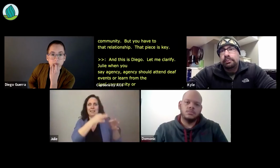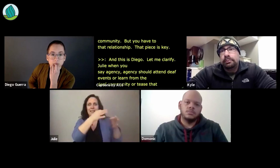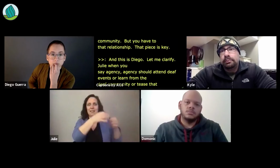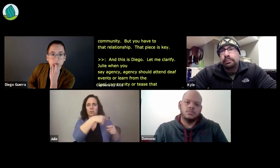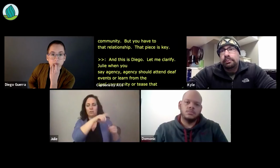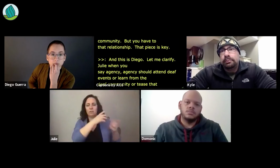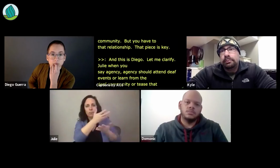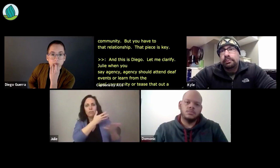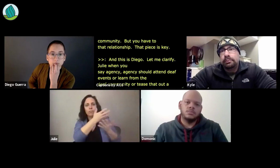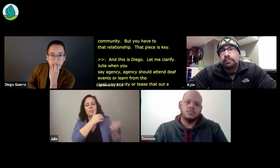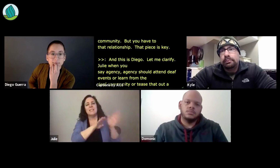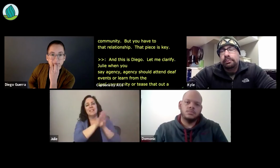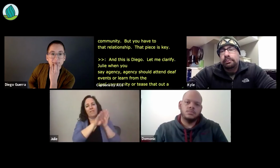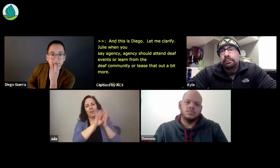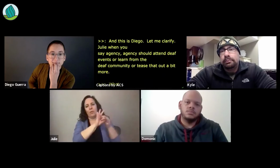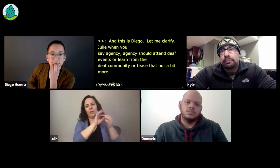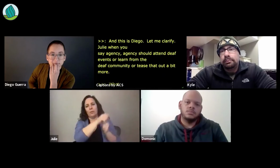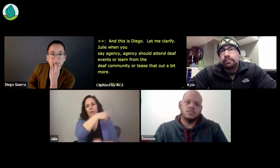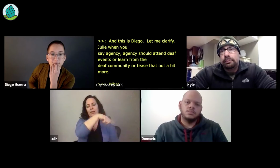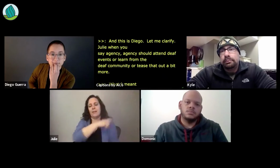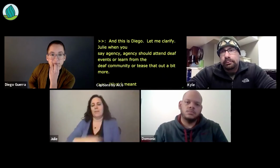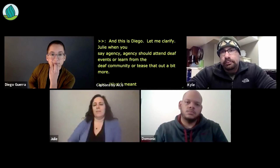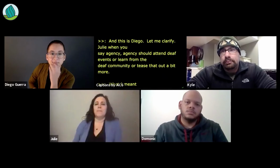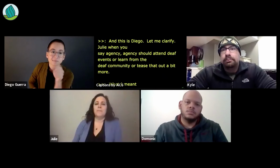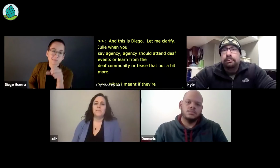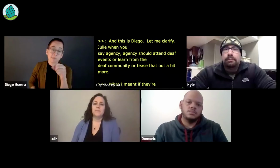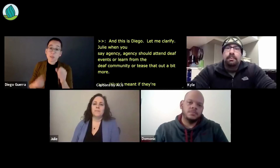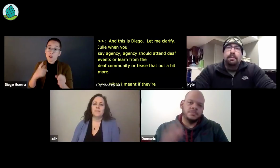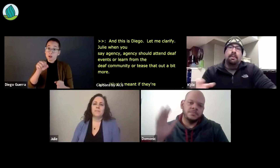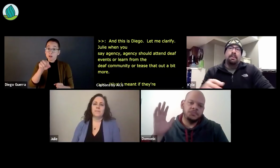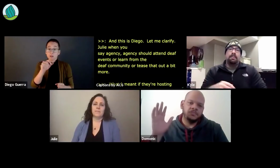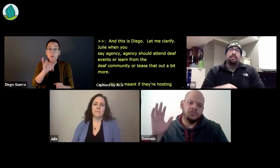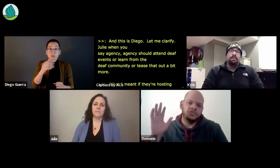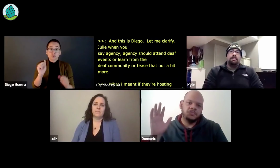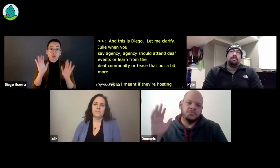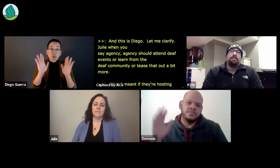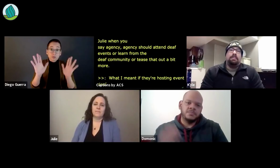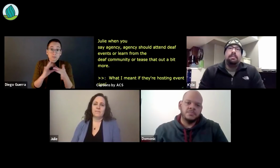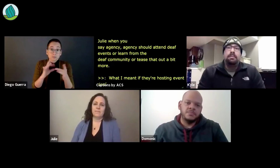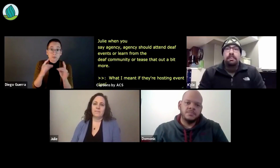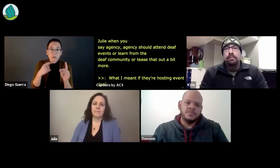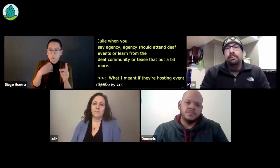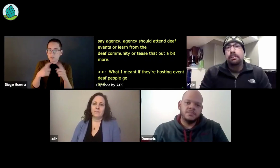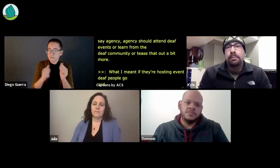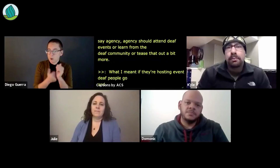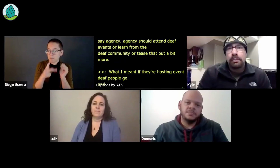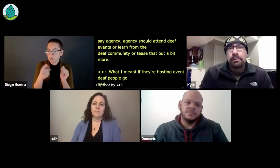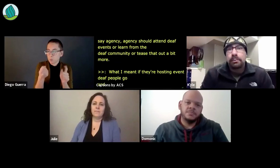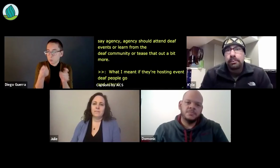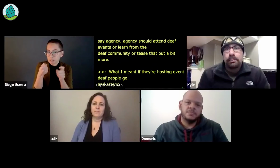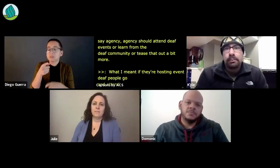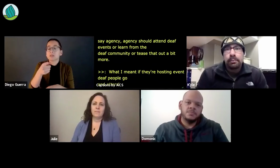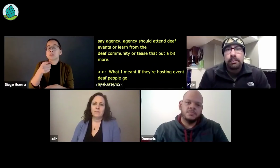and then cultivate those relationships at their events. And that's a great comment.